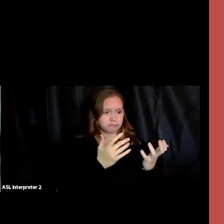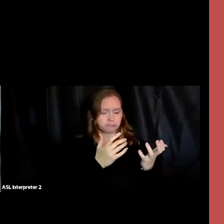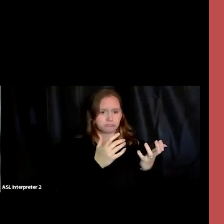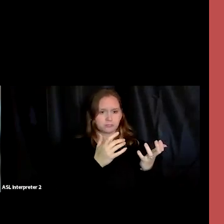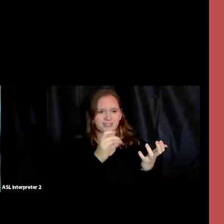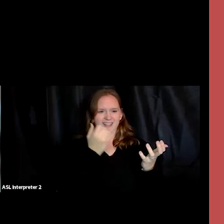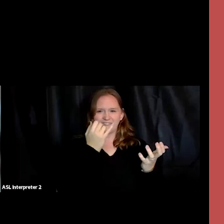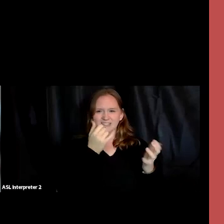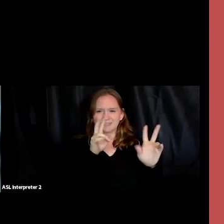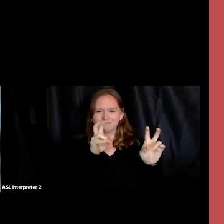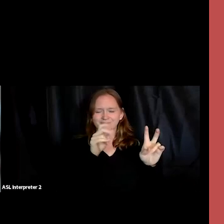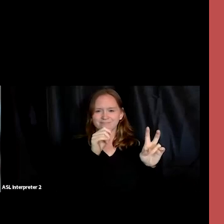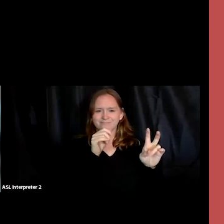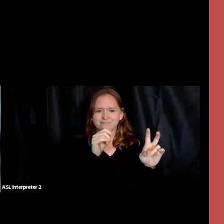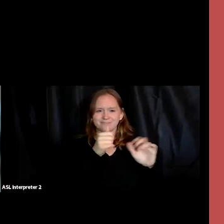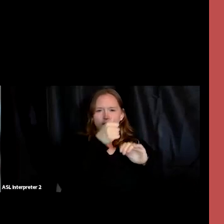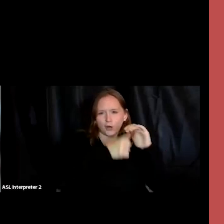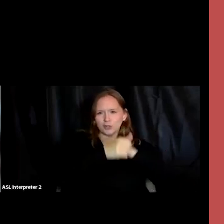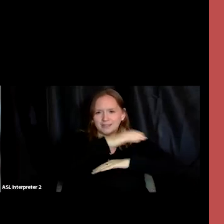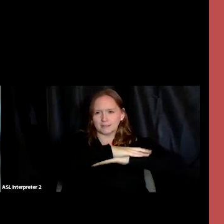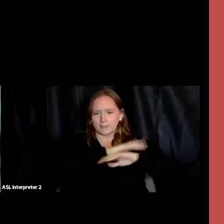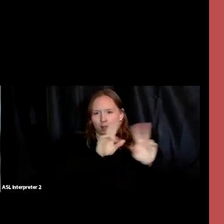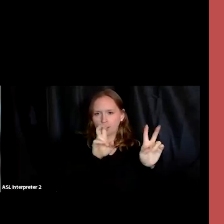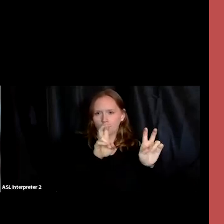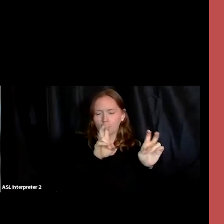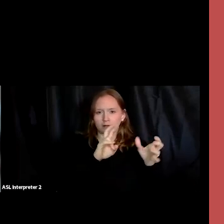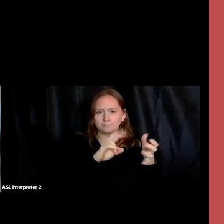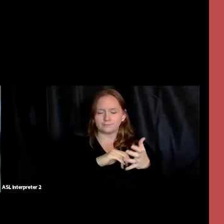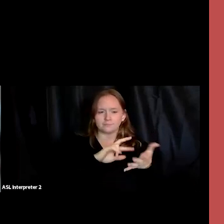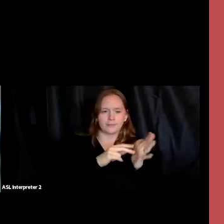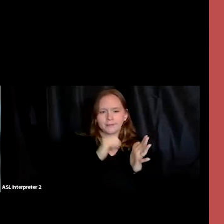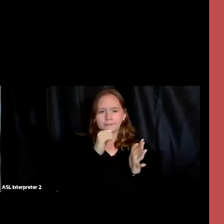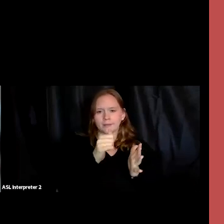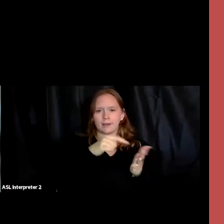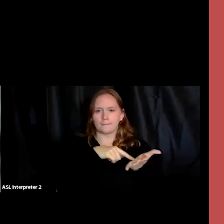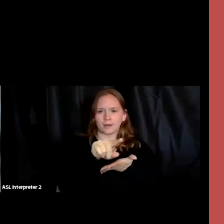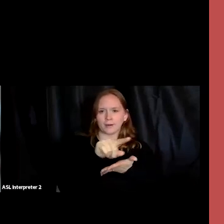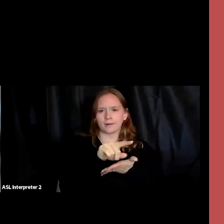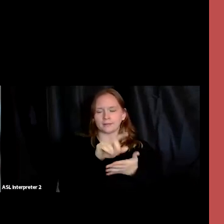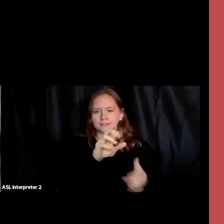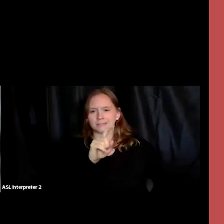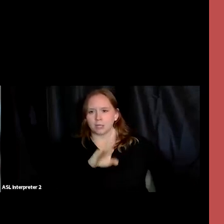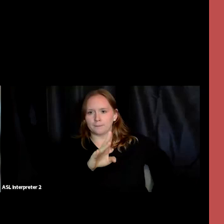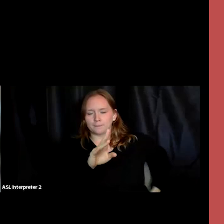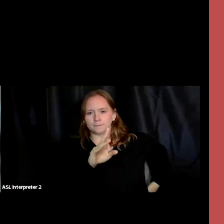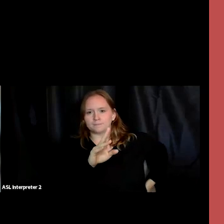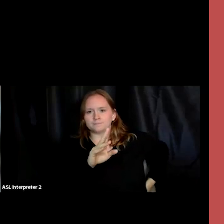Or some people will say work that was under the table. And our recommendation is to definitely cover that information